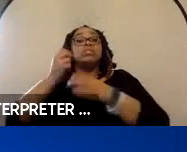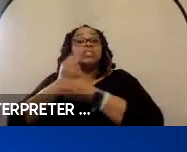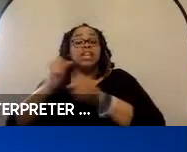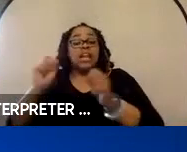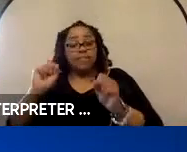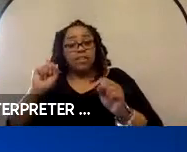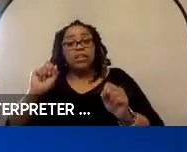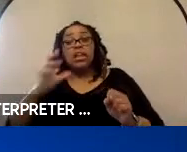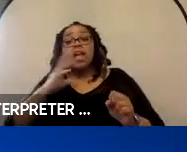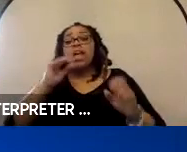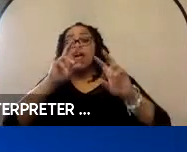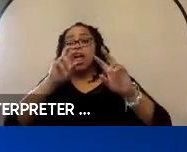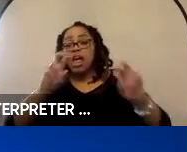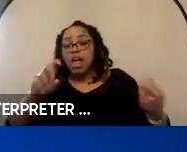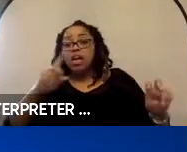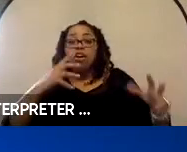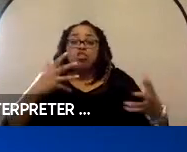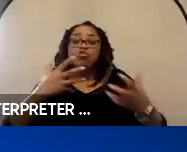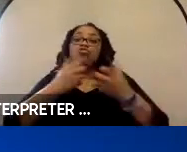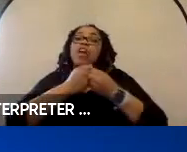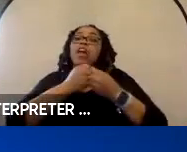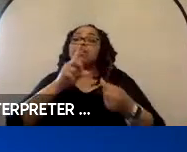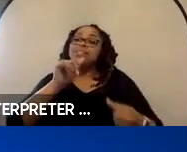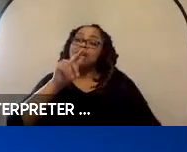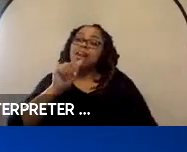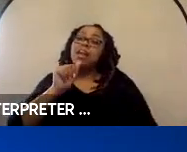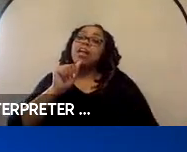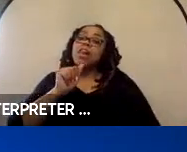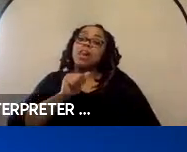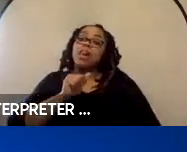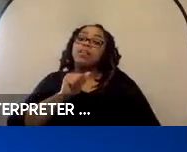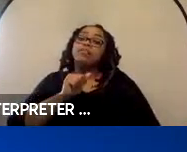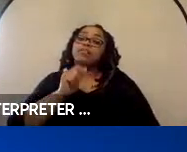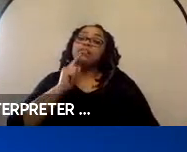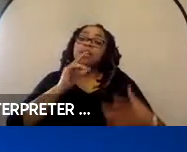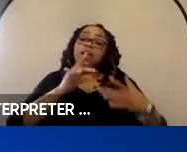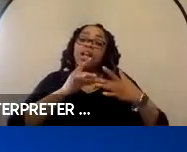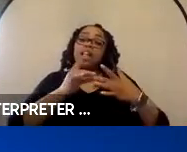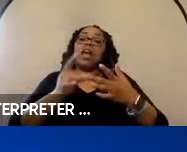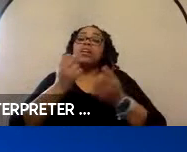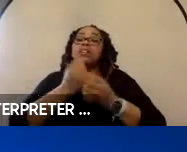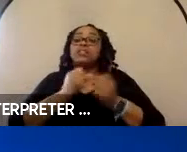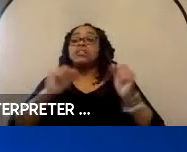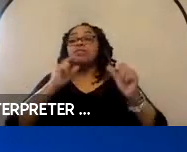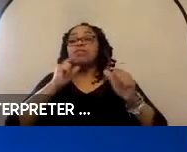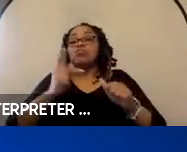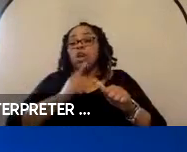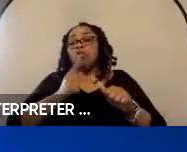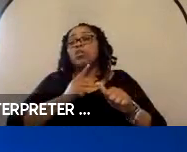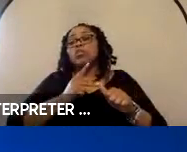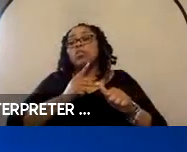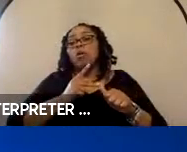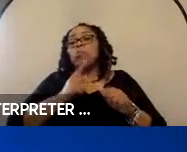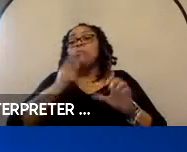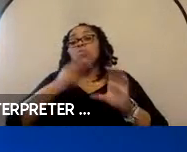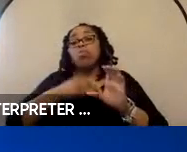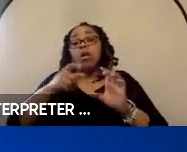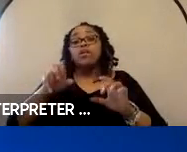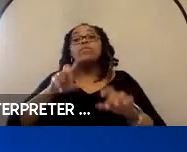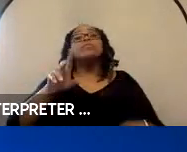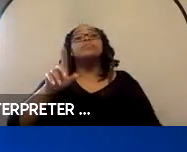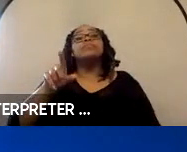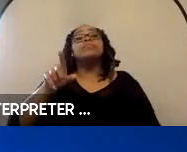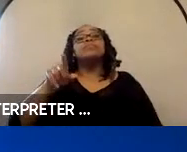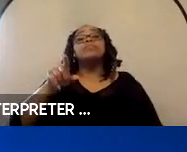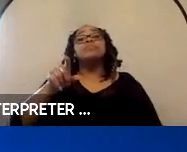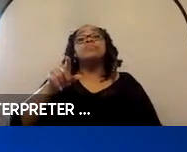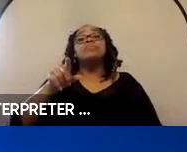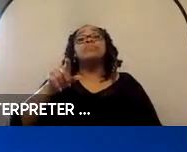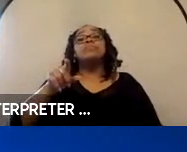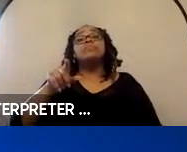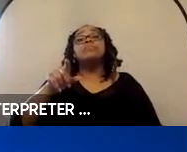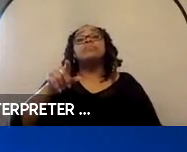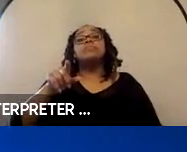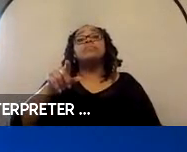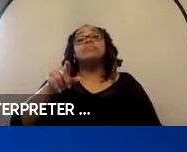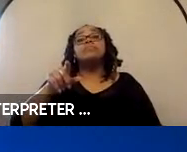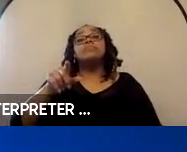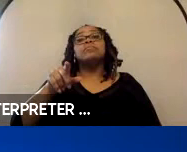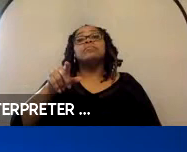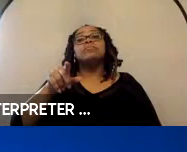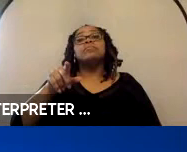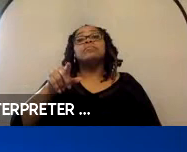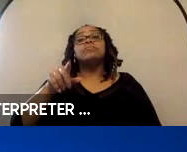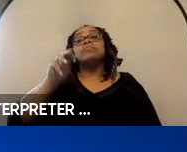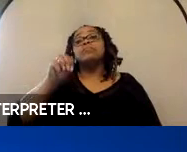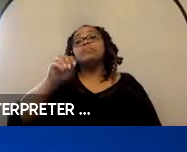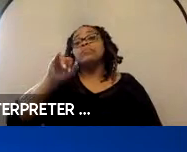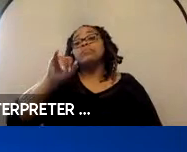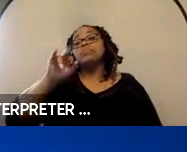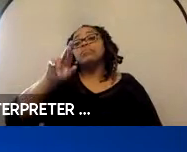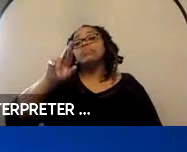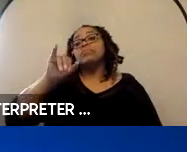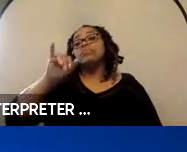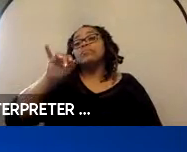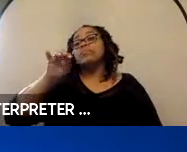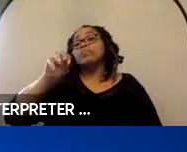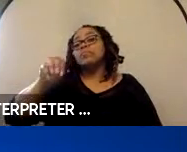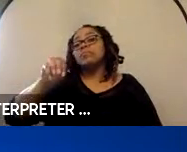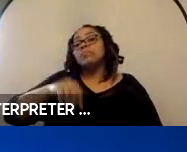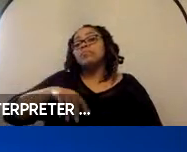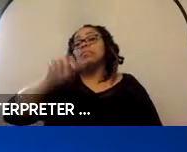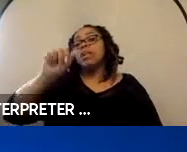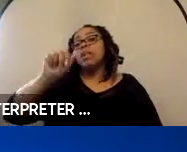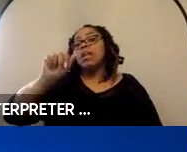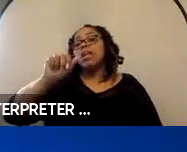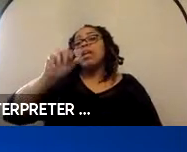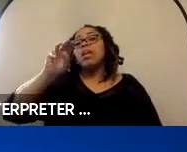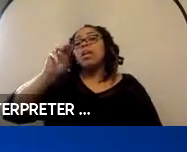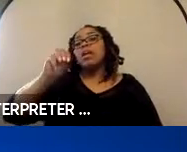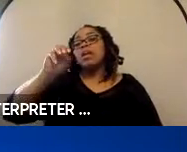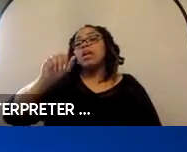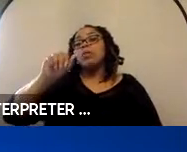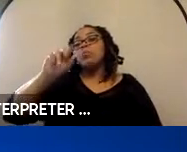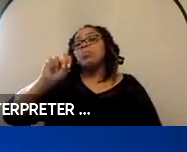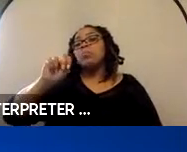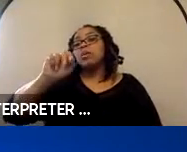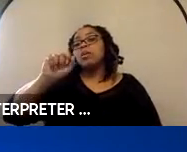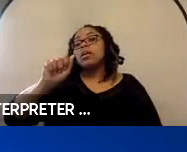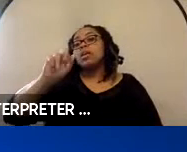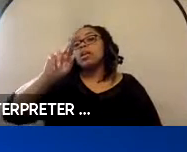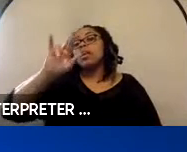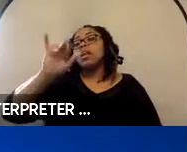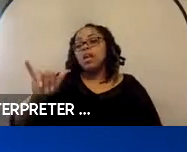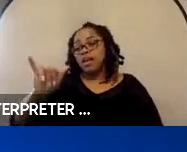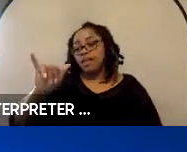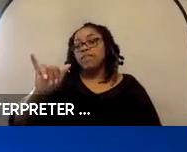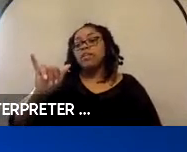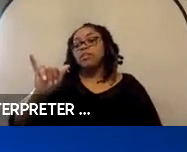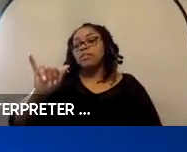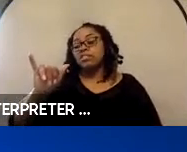of crash data to guide future safety priorities. Joining her today, will be Miriam A. Manary,